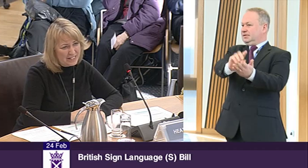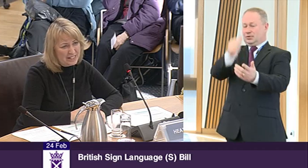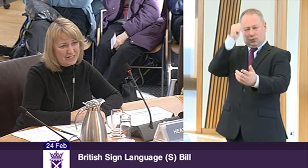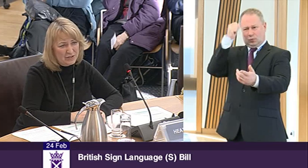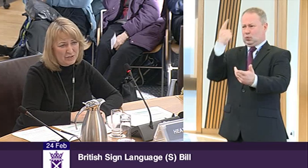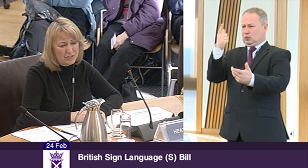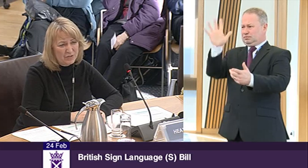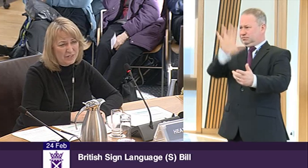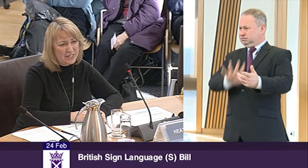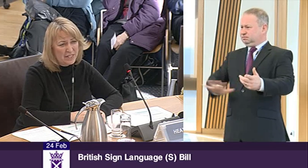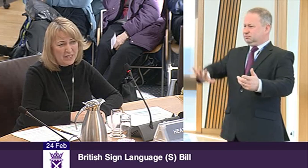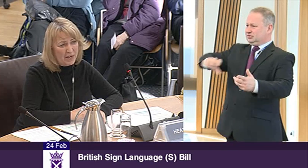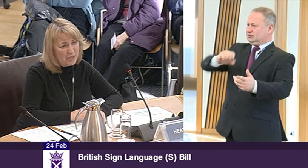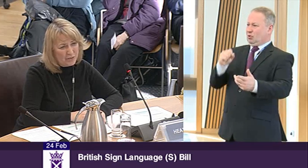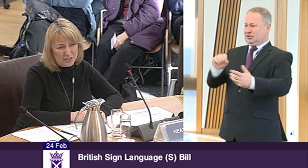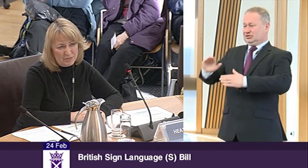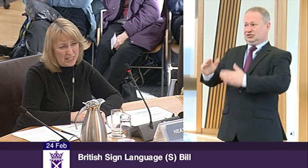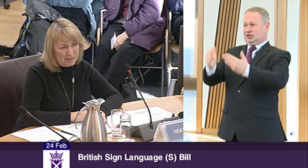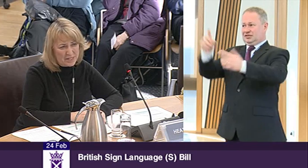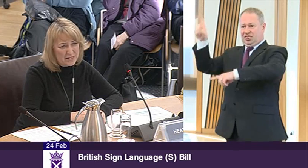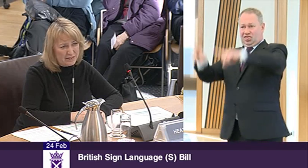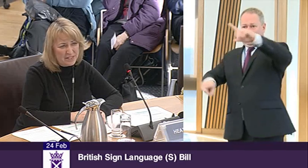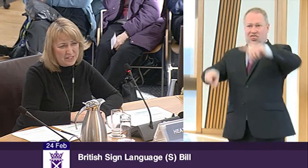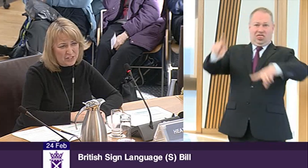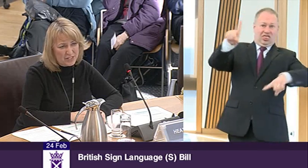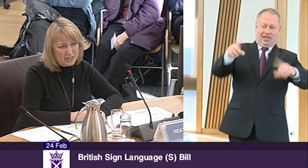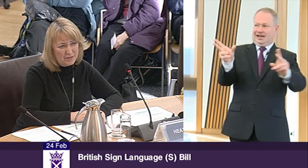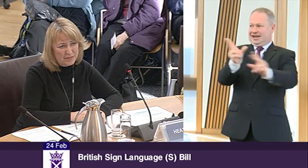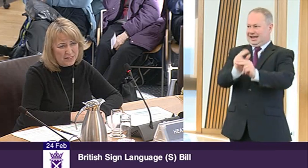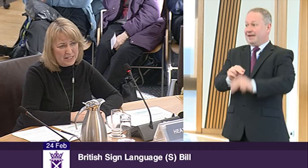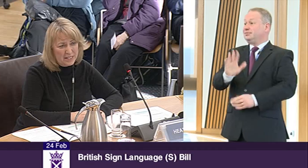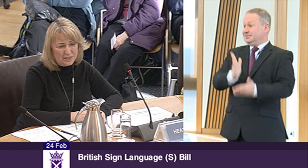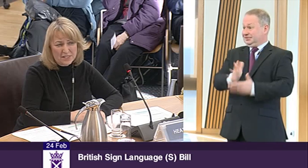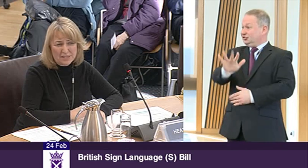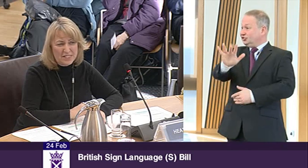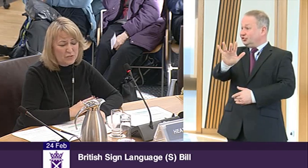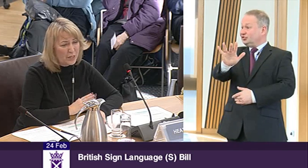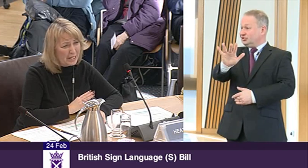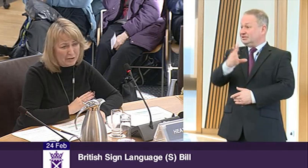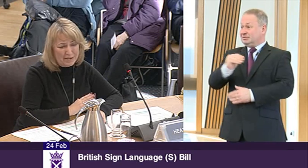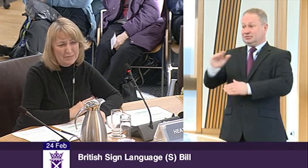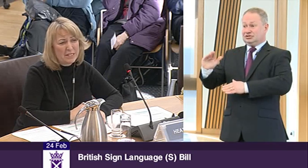we know that there are inconsistencies and gaps in services across Scotland. Services